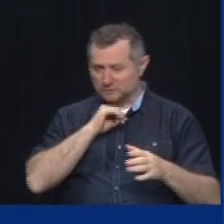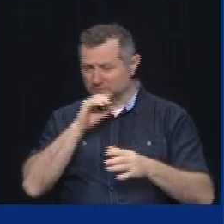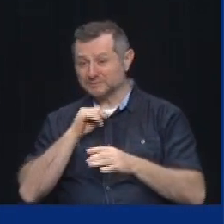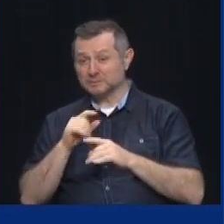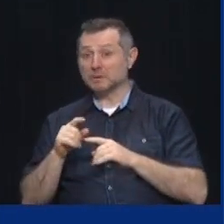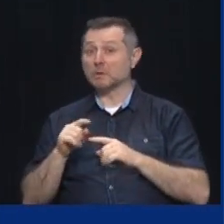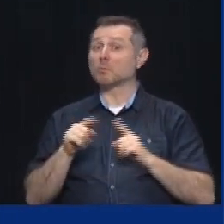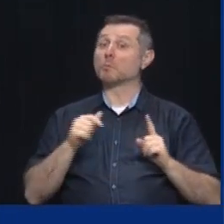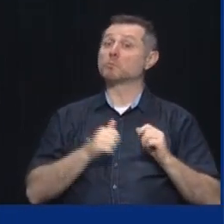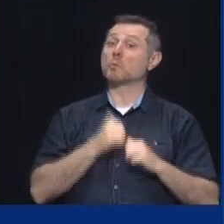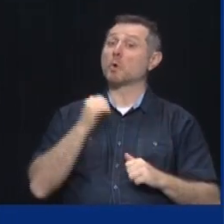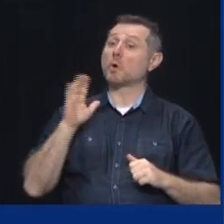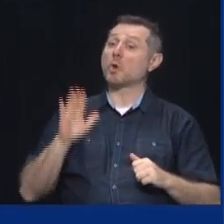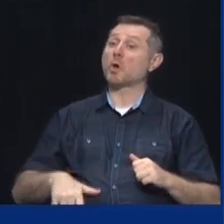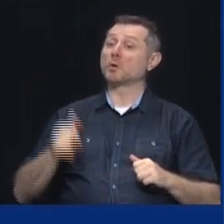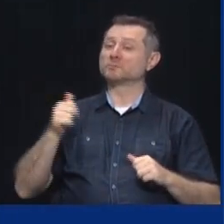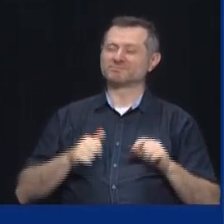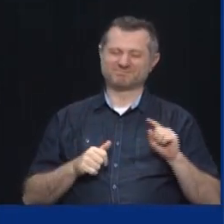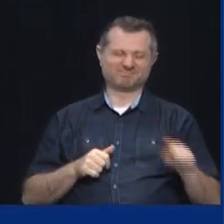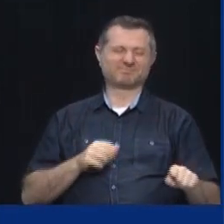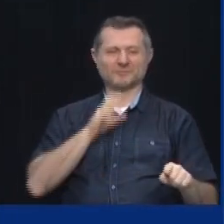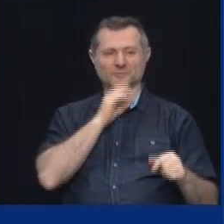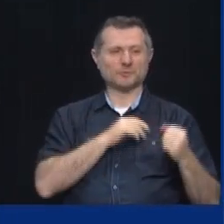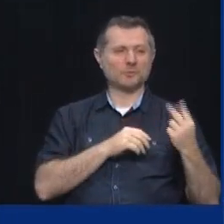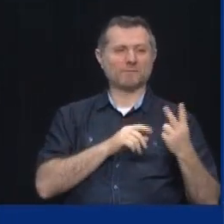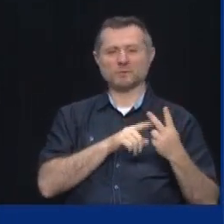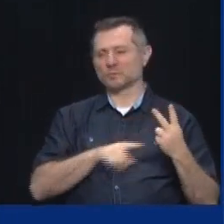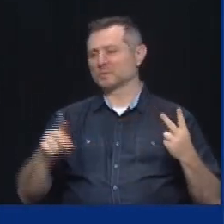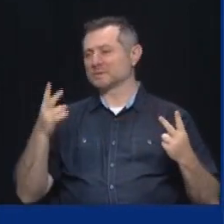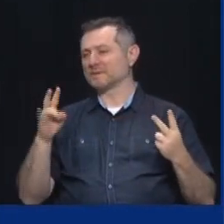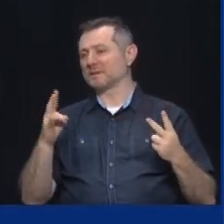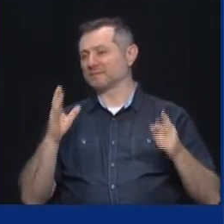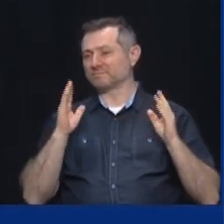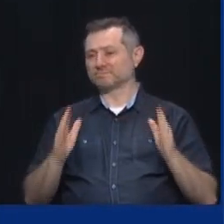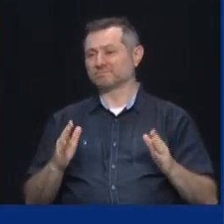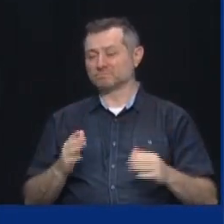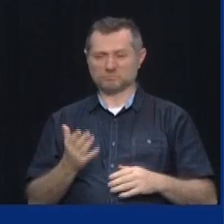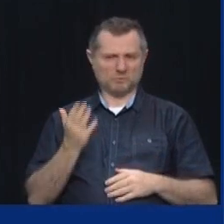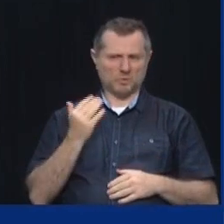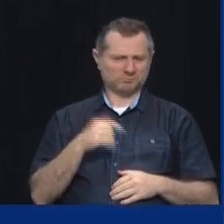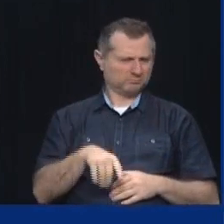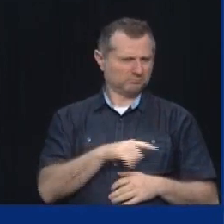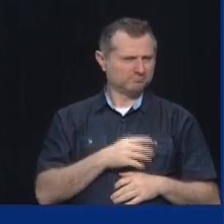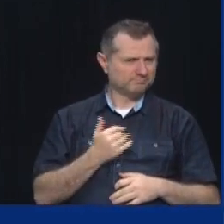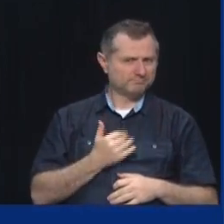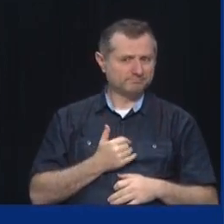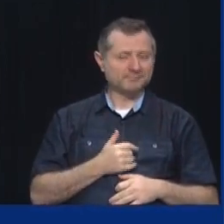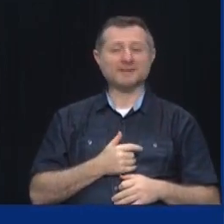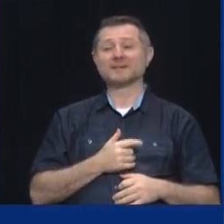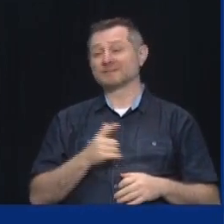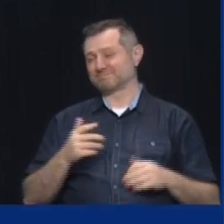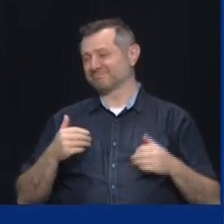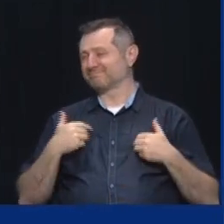LOCAL GOVERNMENT SHOULD BE FOCUSING TO MAKE A DIFFERENCE.